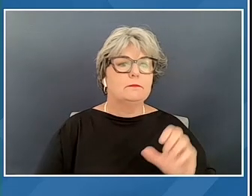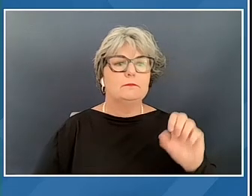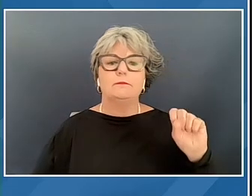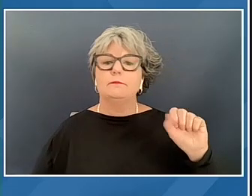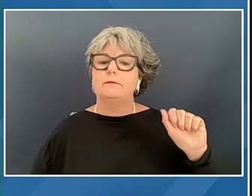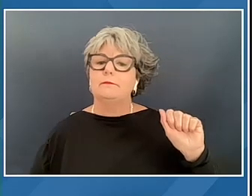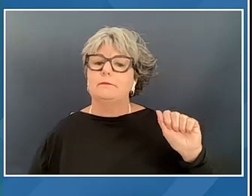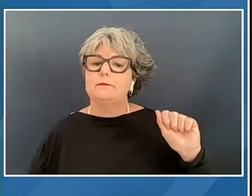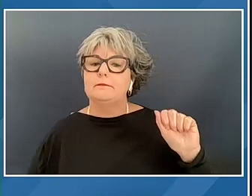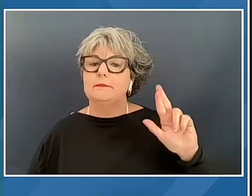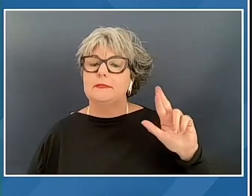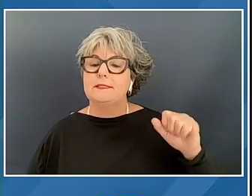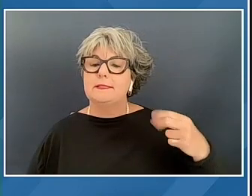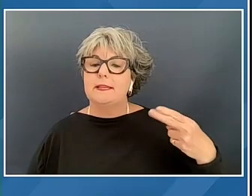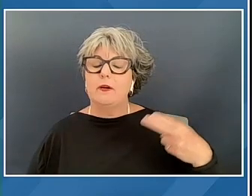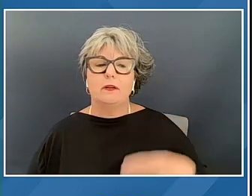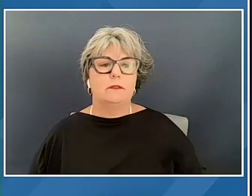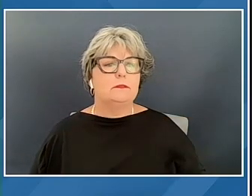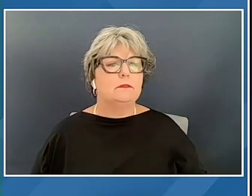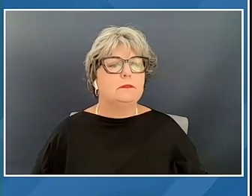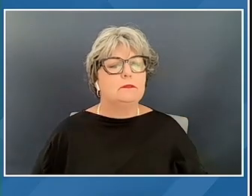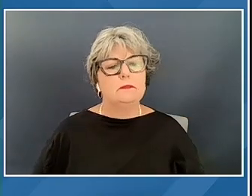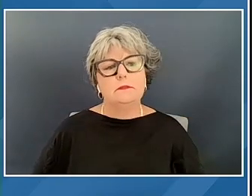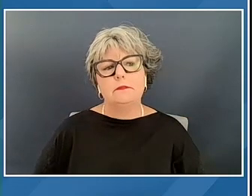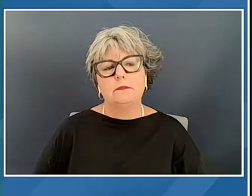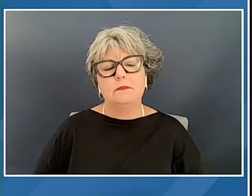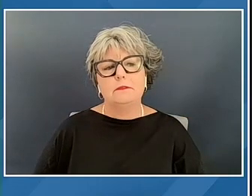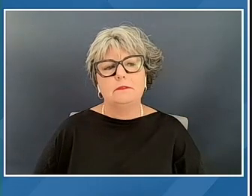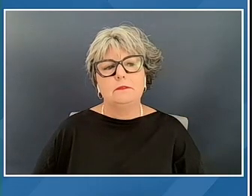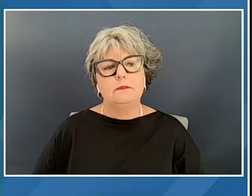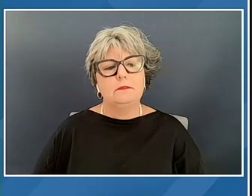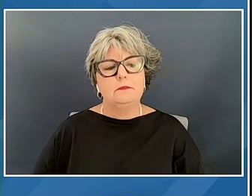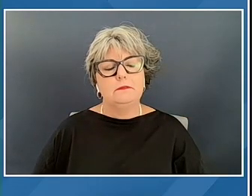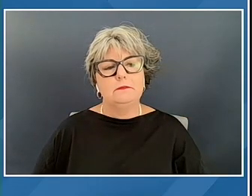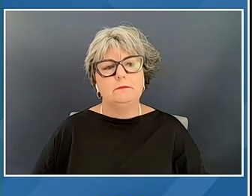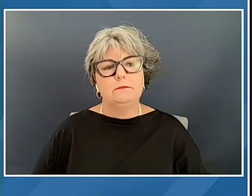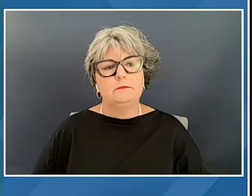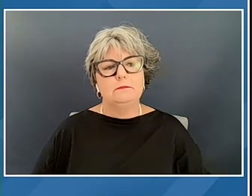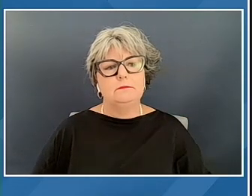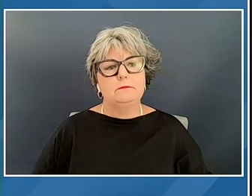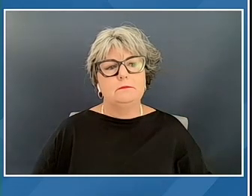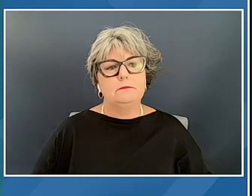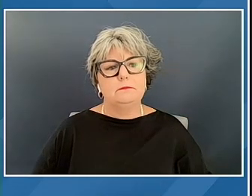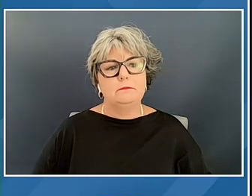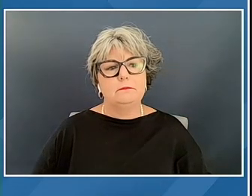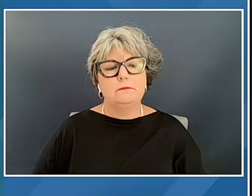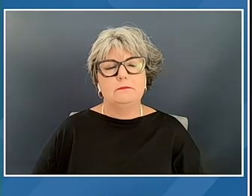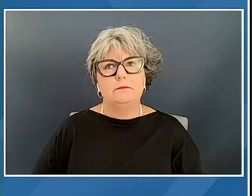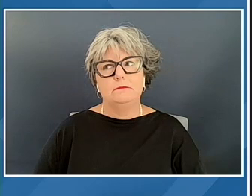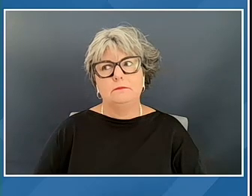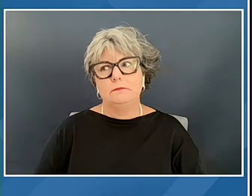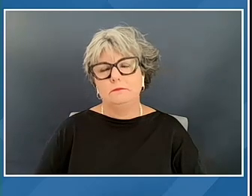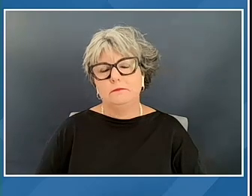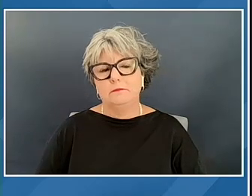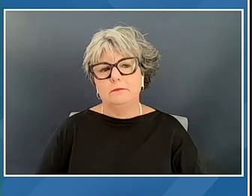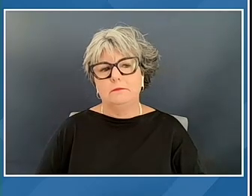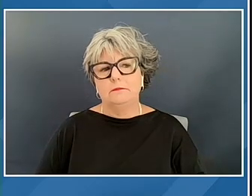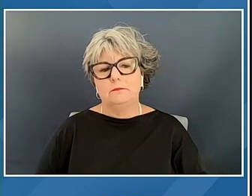So, I actually think that the Department needs to make this information about these